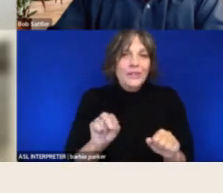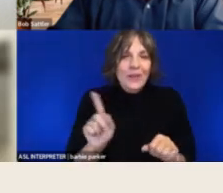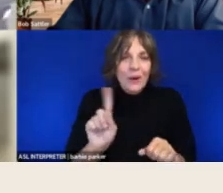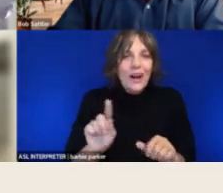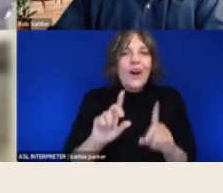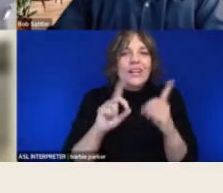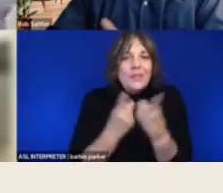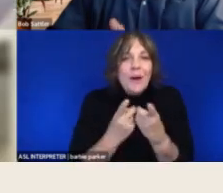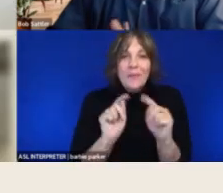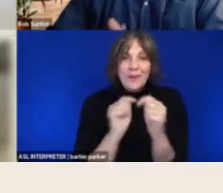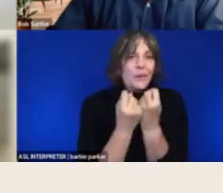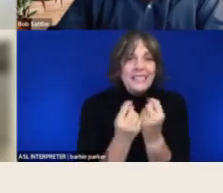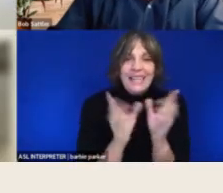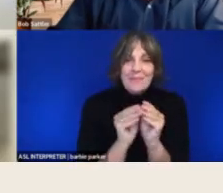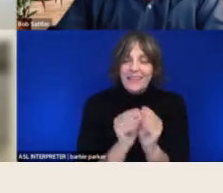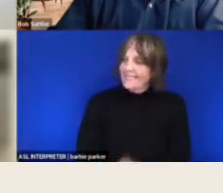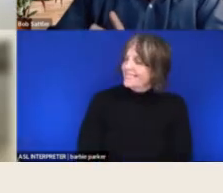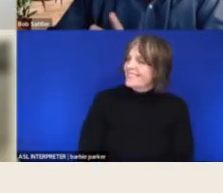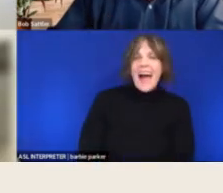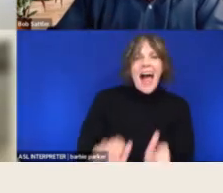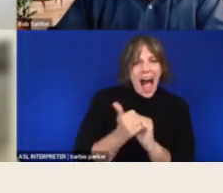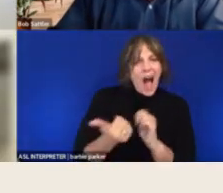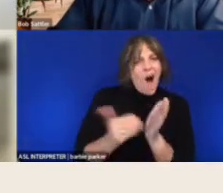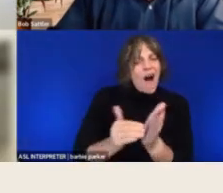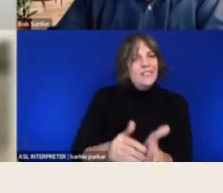meeting. I mean, how often do we compliment our co-workers?